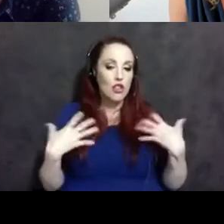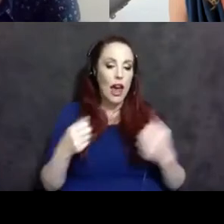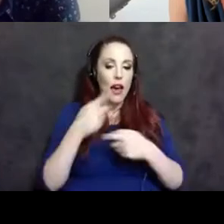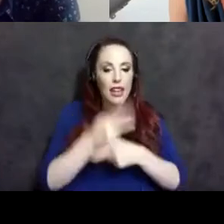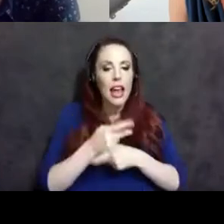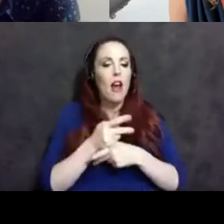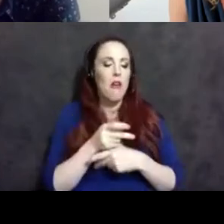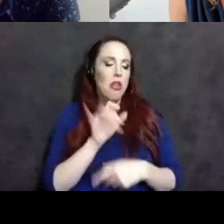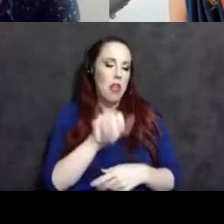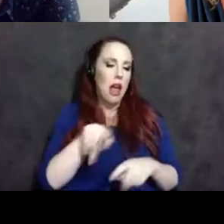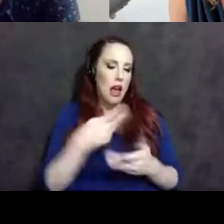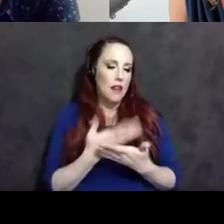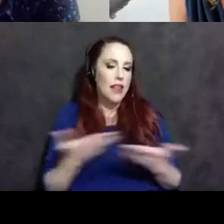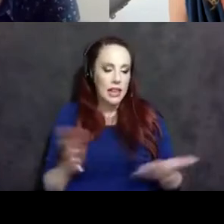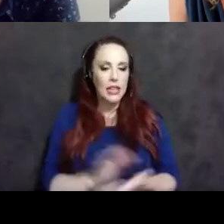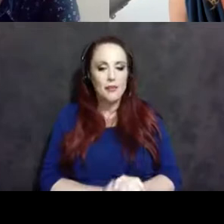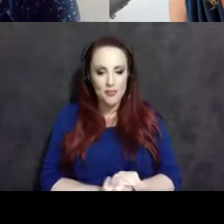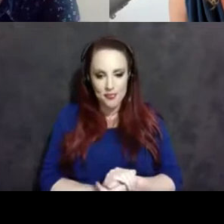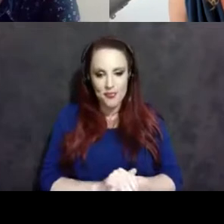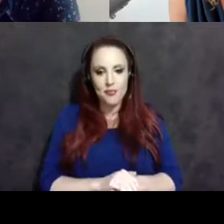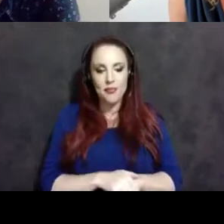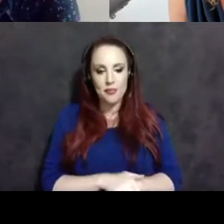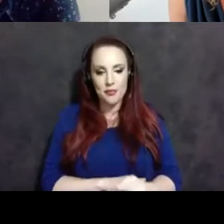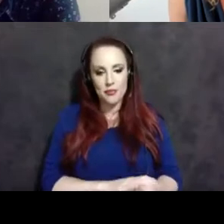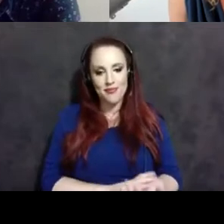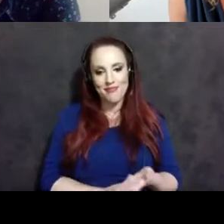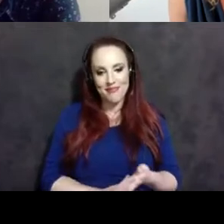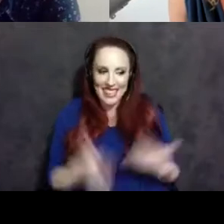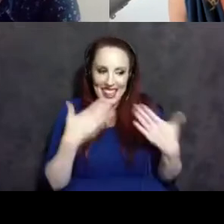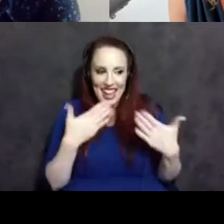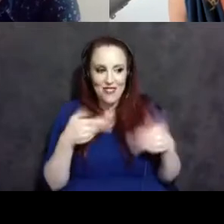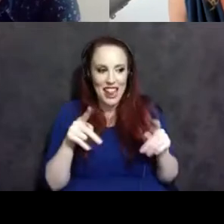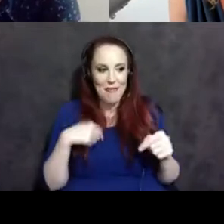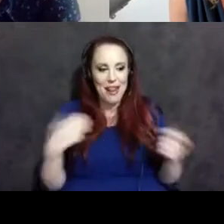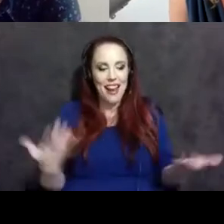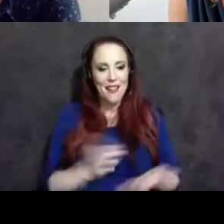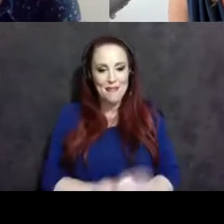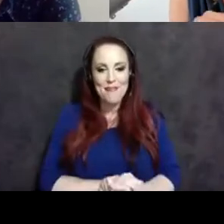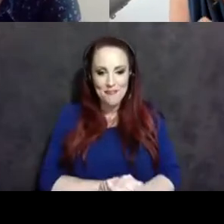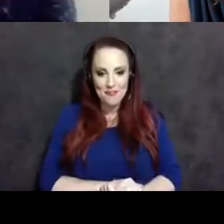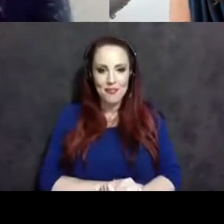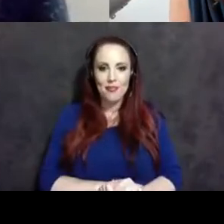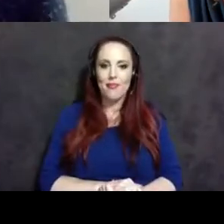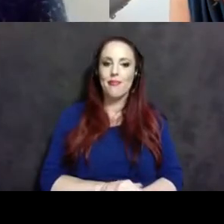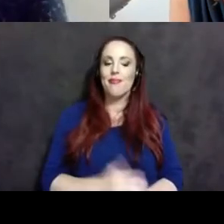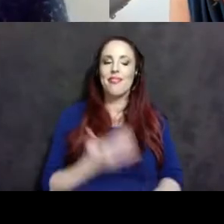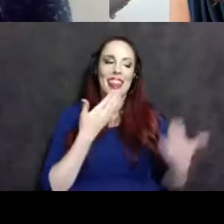Thanks for having me here. Thank you, Madelena, thank you, Sloan.